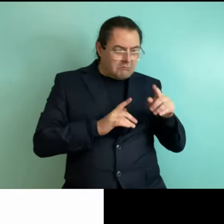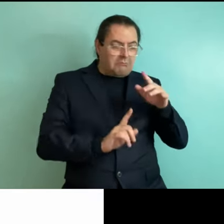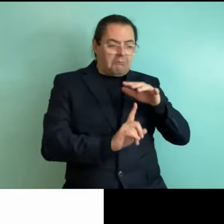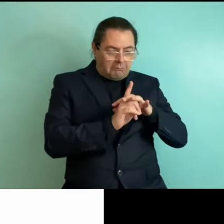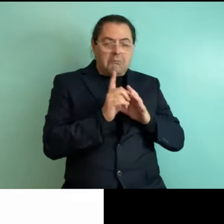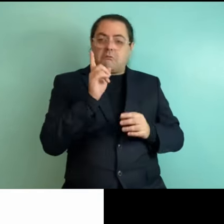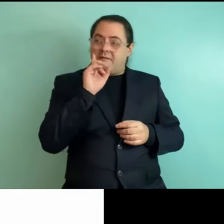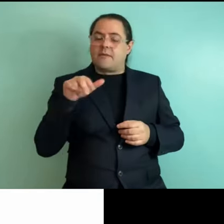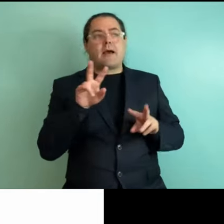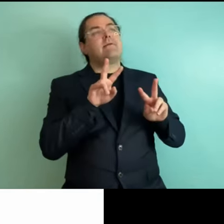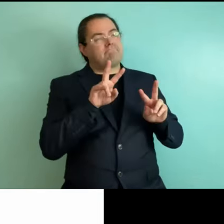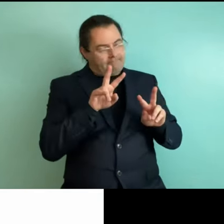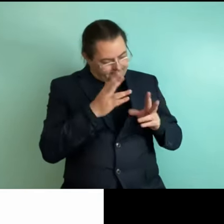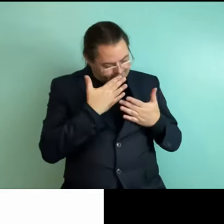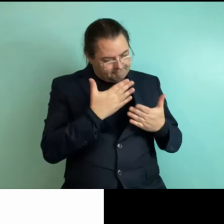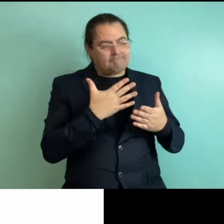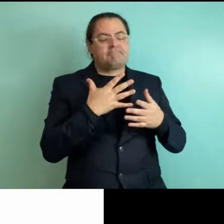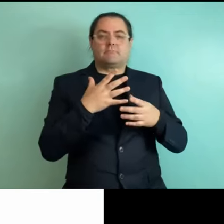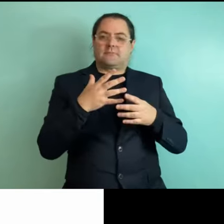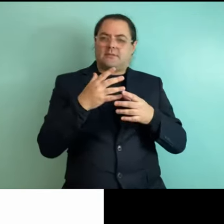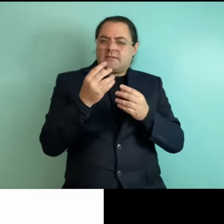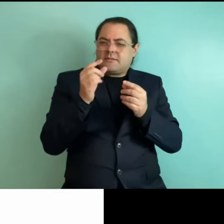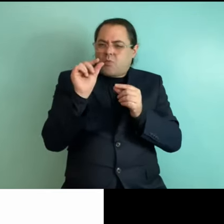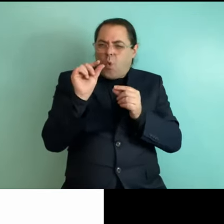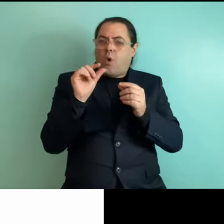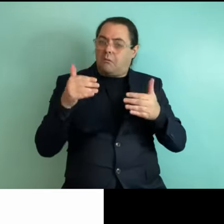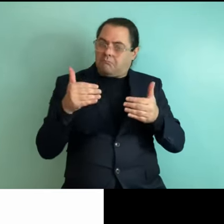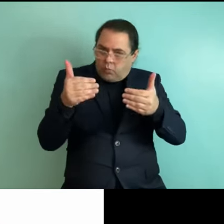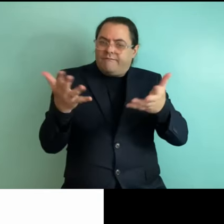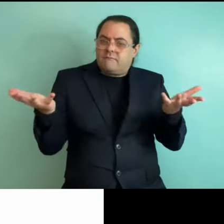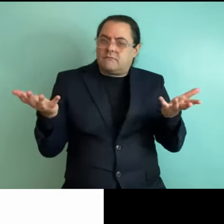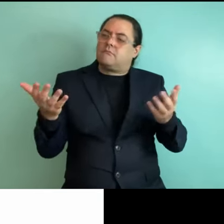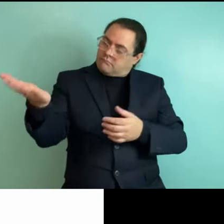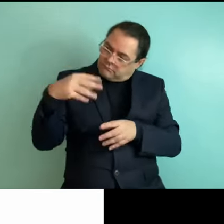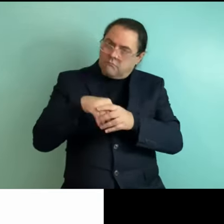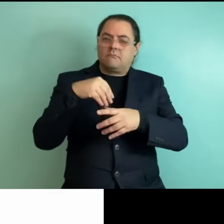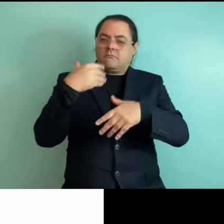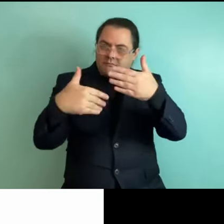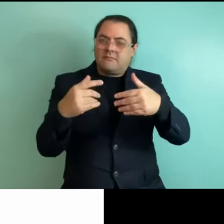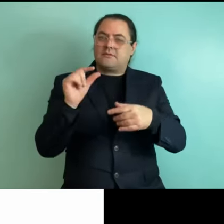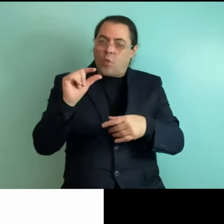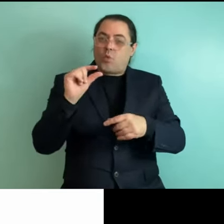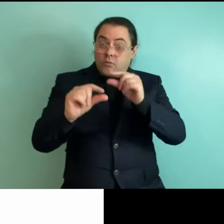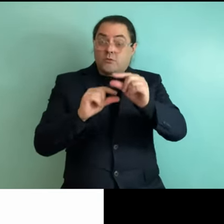So rather do something, then absolutely nothing at all. And that for me has been a big learning